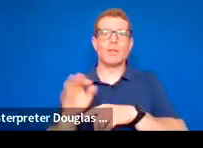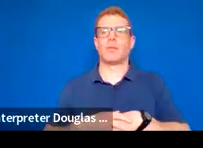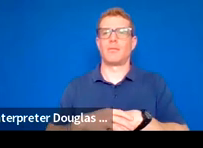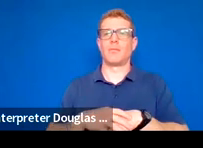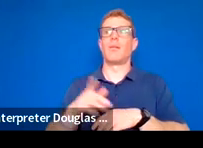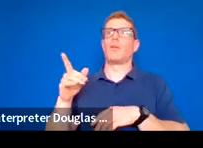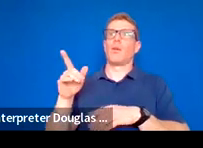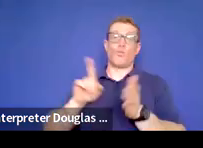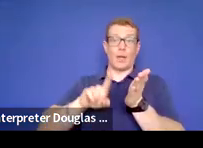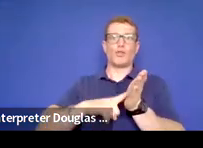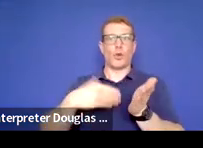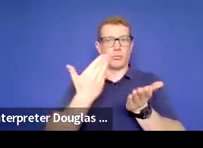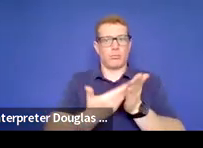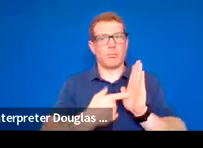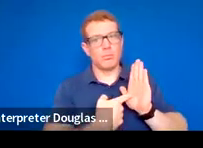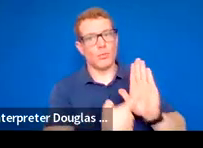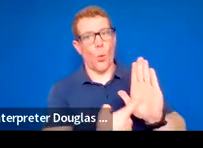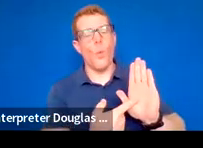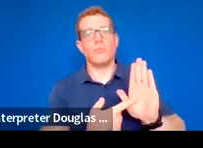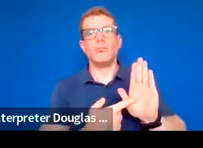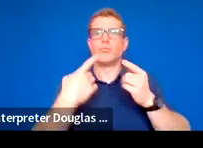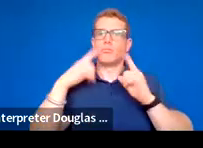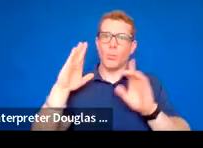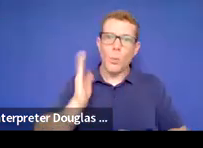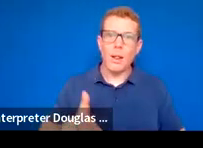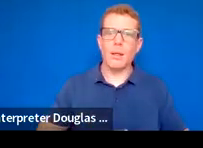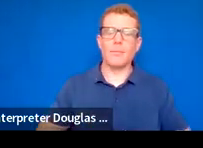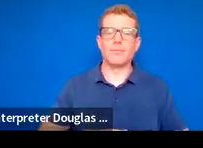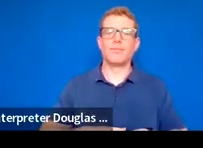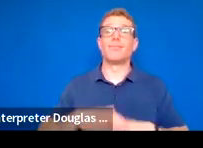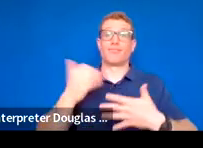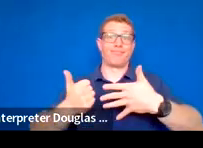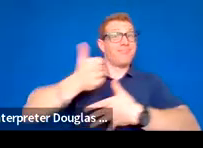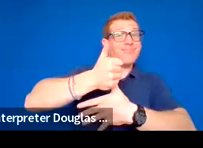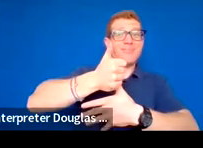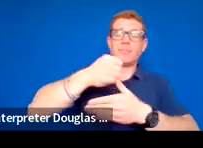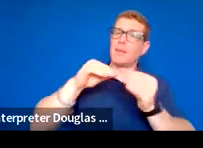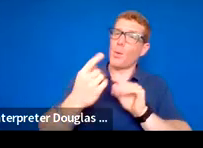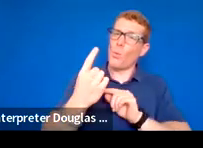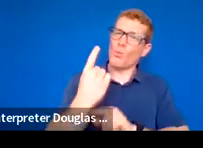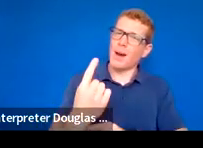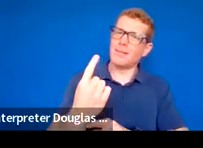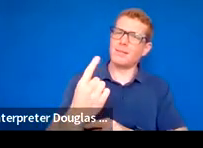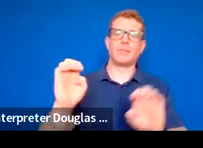Okay, So number one, is exercise like you do for your heart it's also good for you.